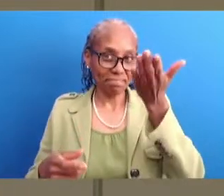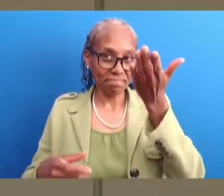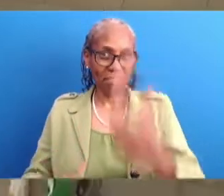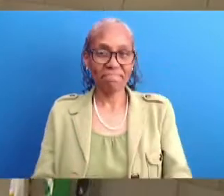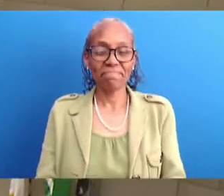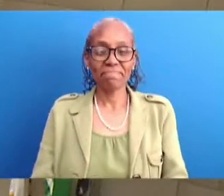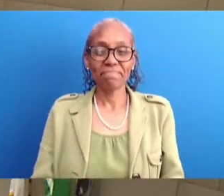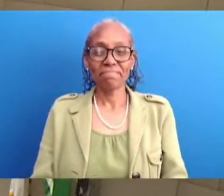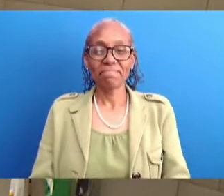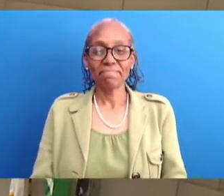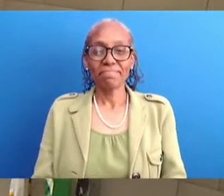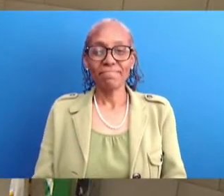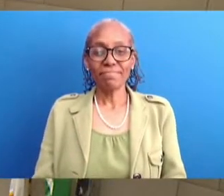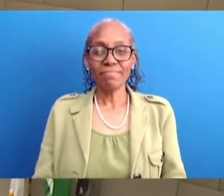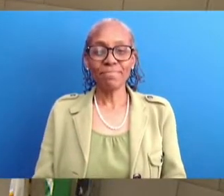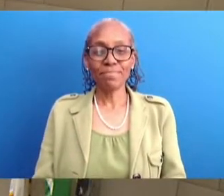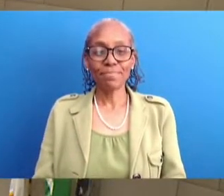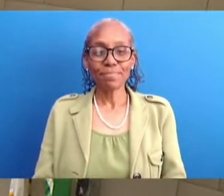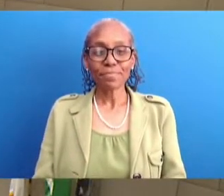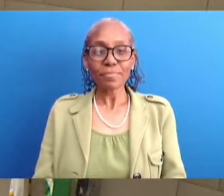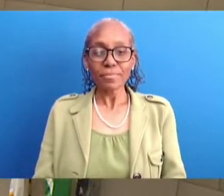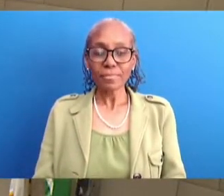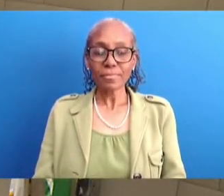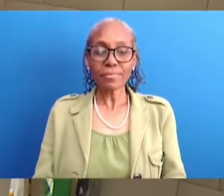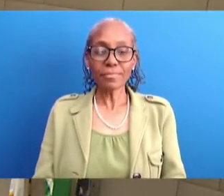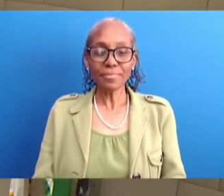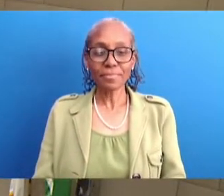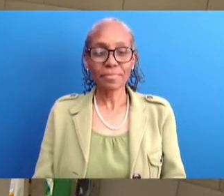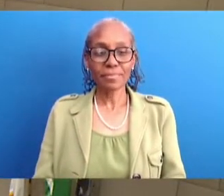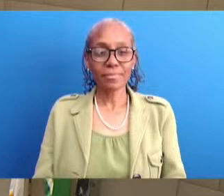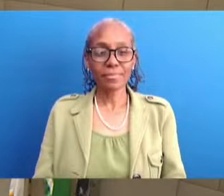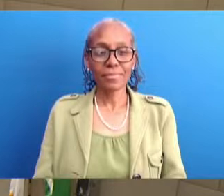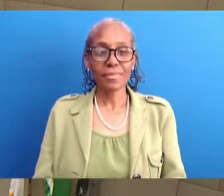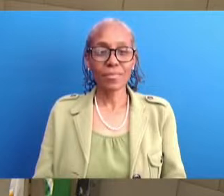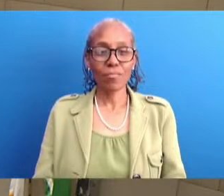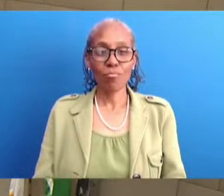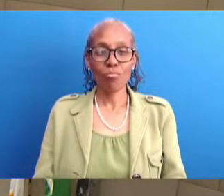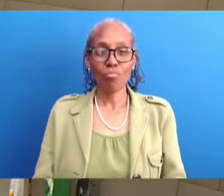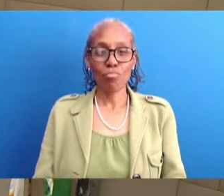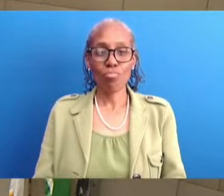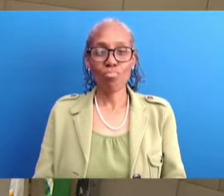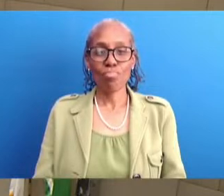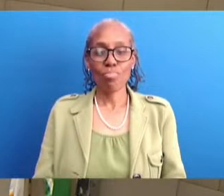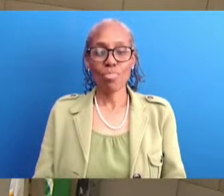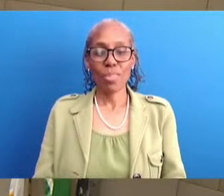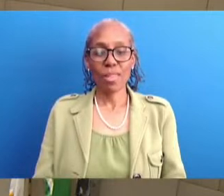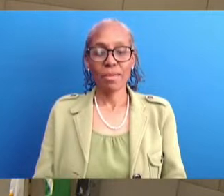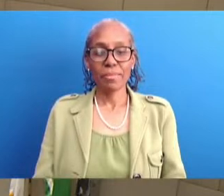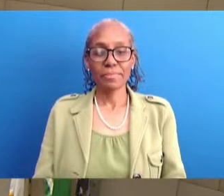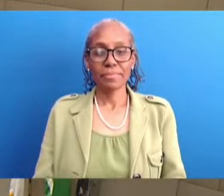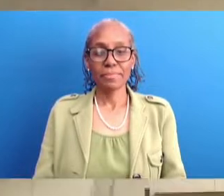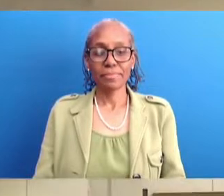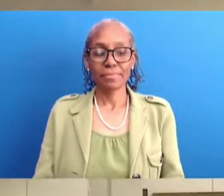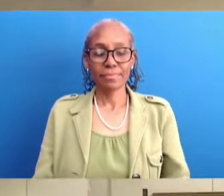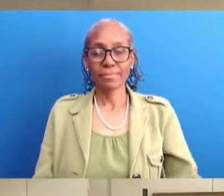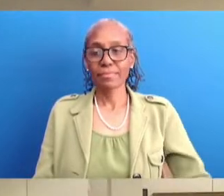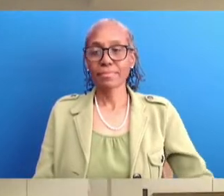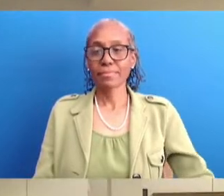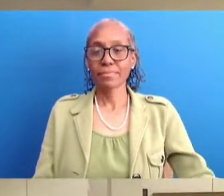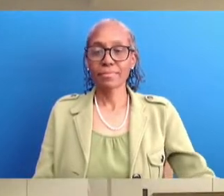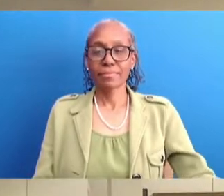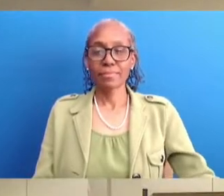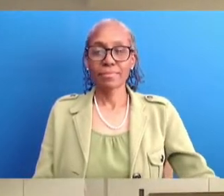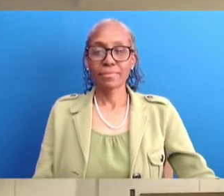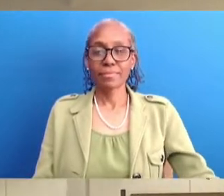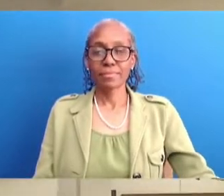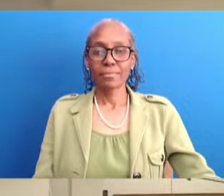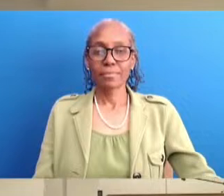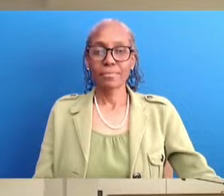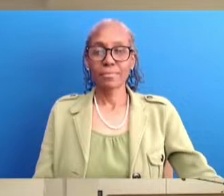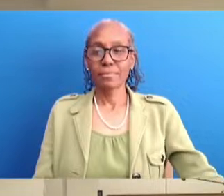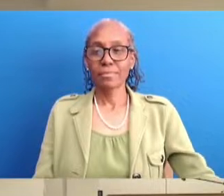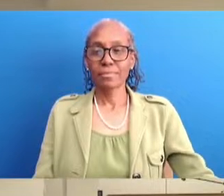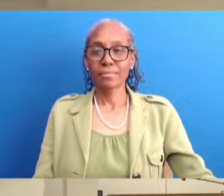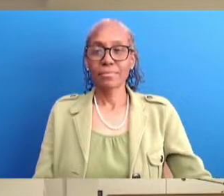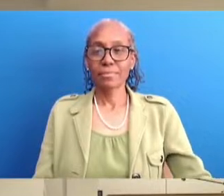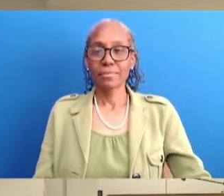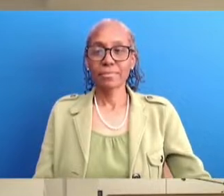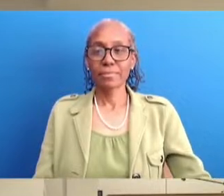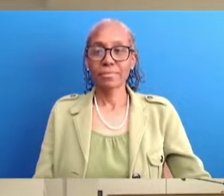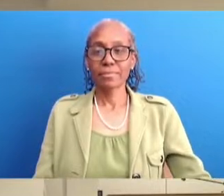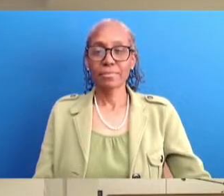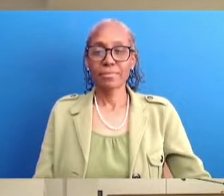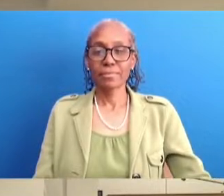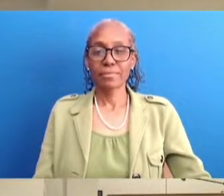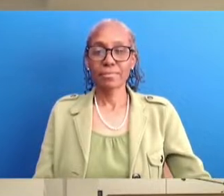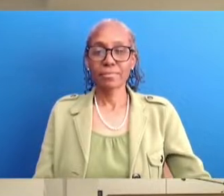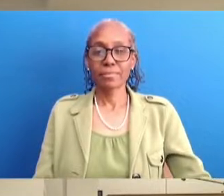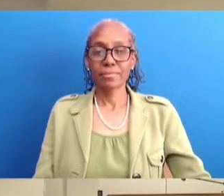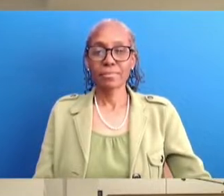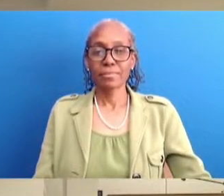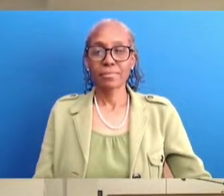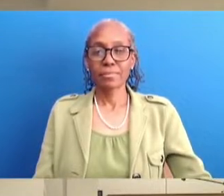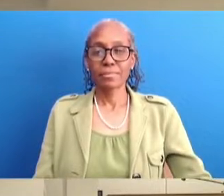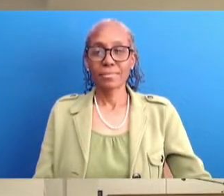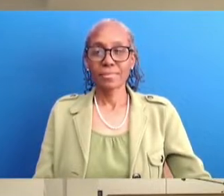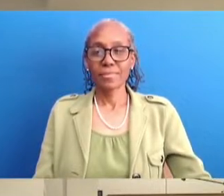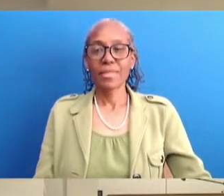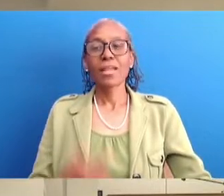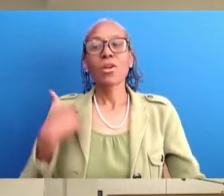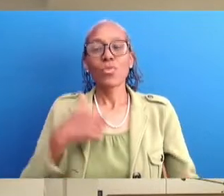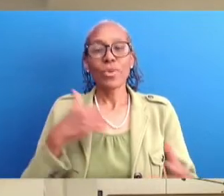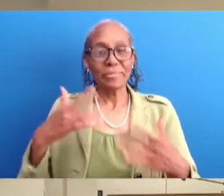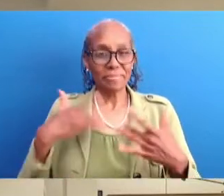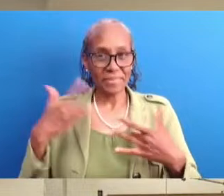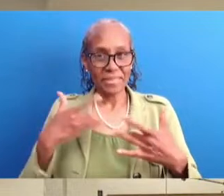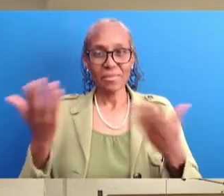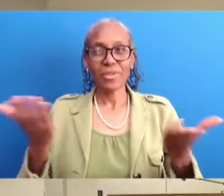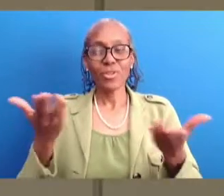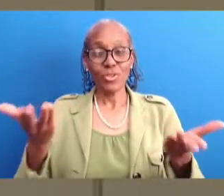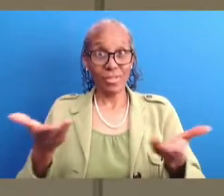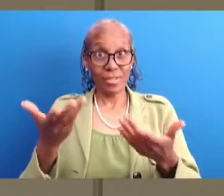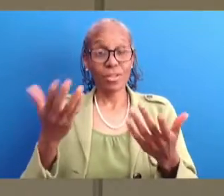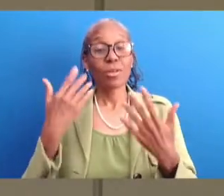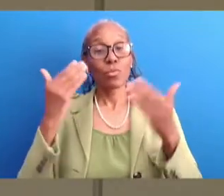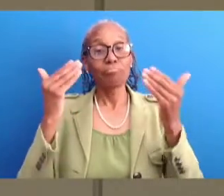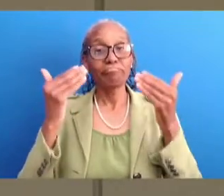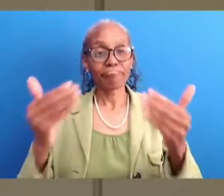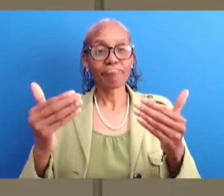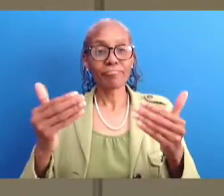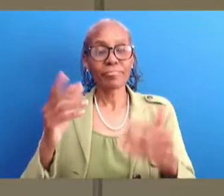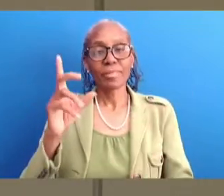STAND AND BE RECOGNIZED.